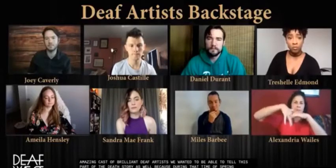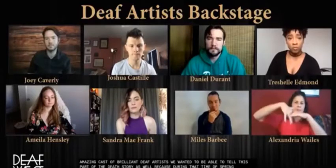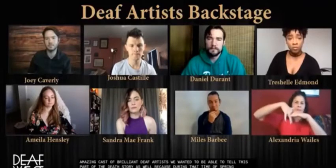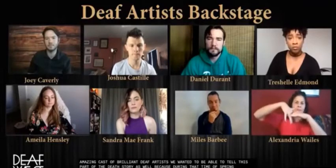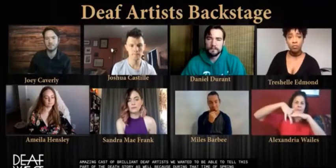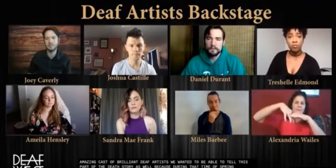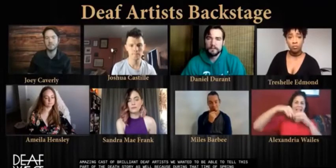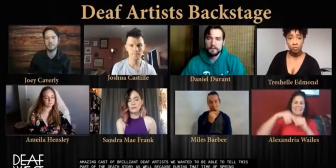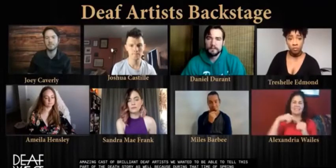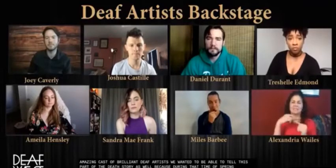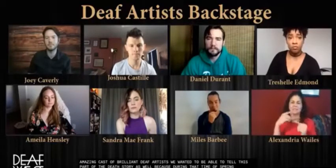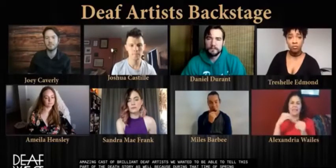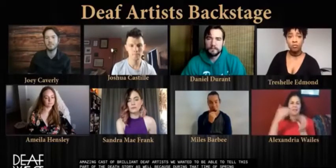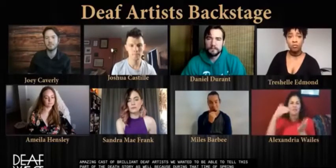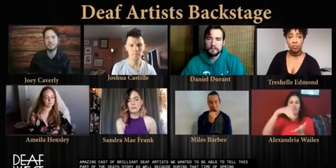And the switch to oralism.